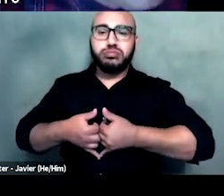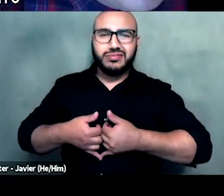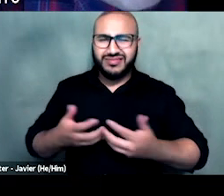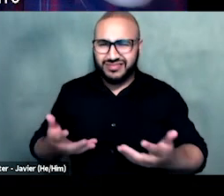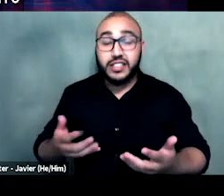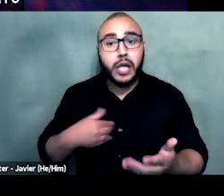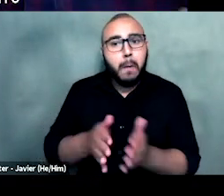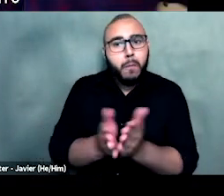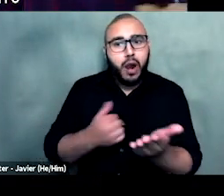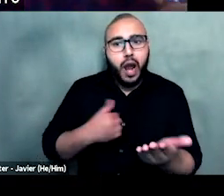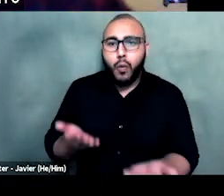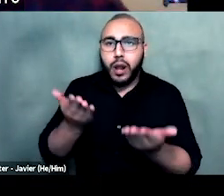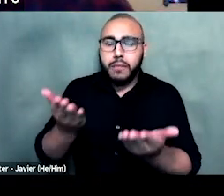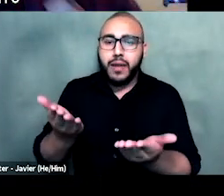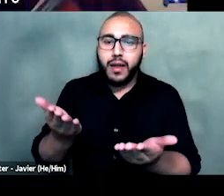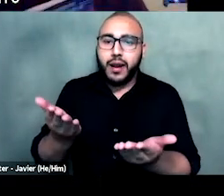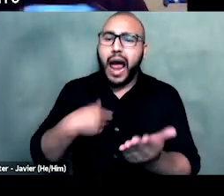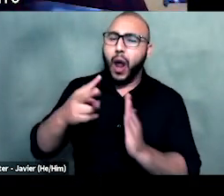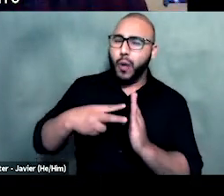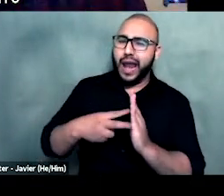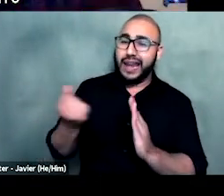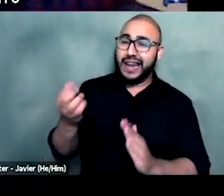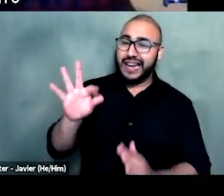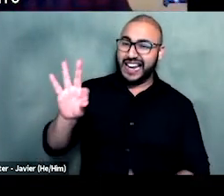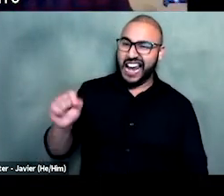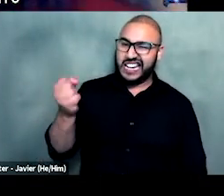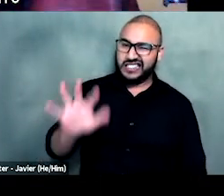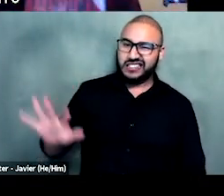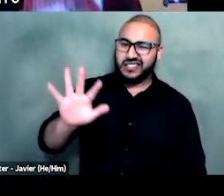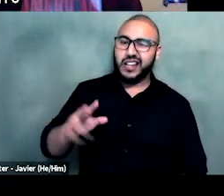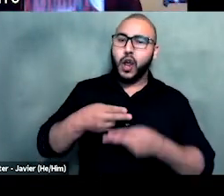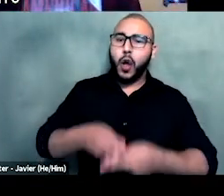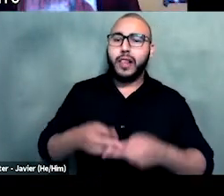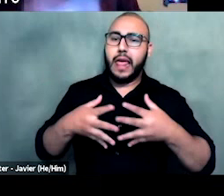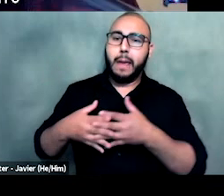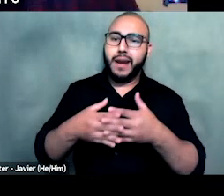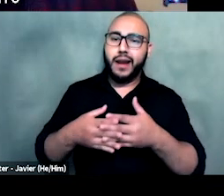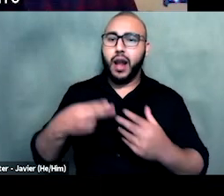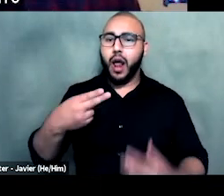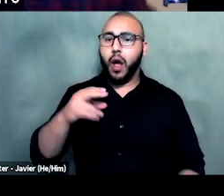I recommend. I read this back in the 90s. It's titled American Holocaust. And it's just